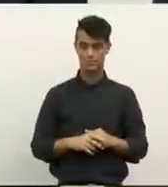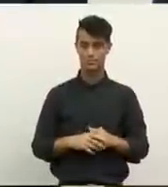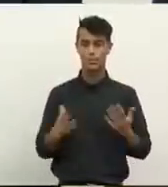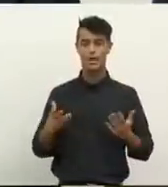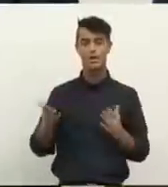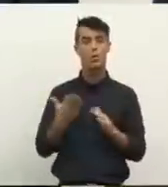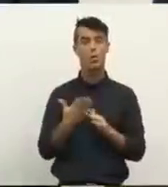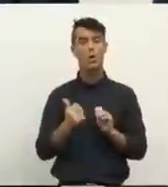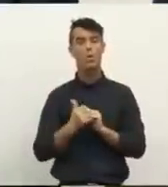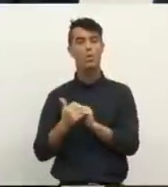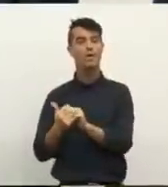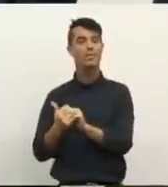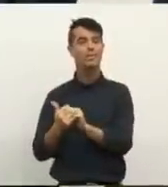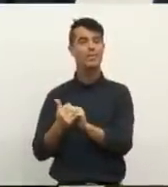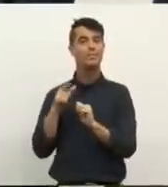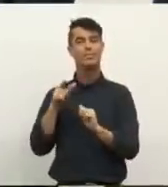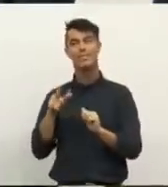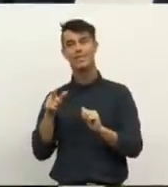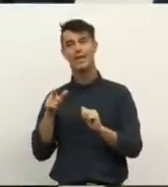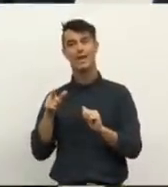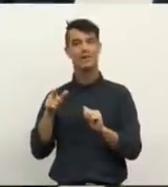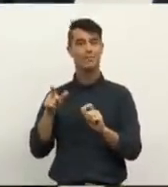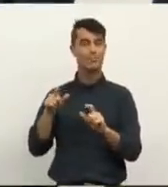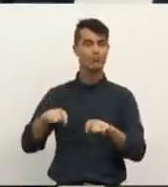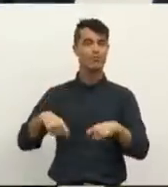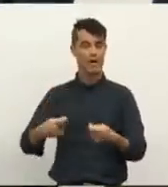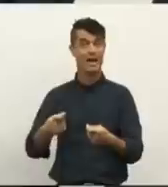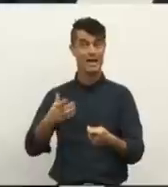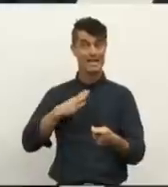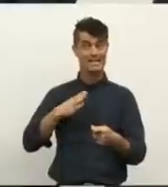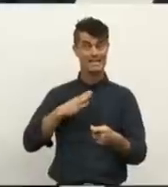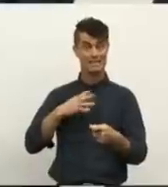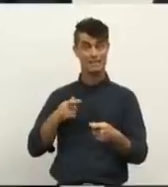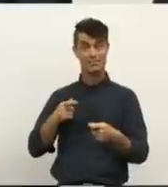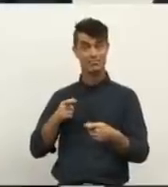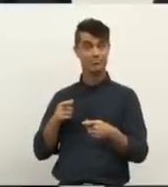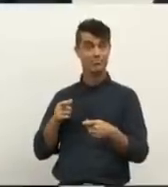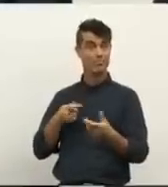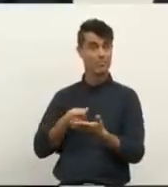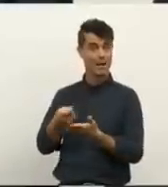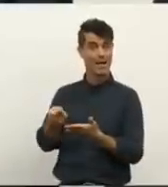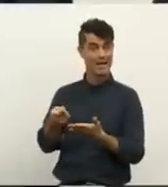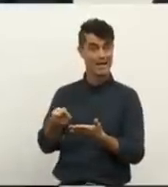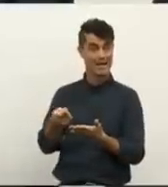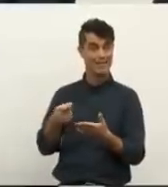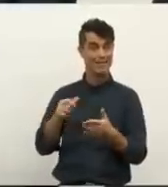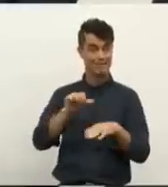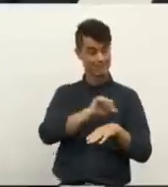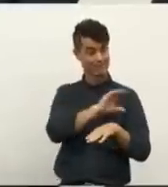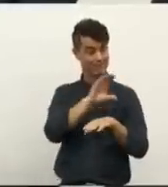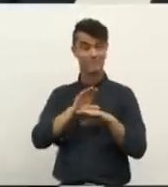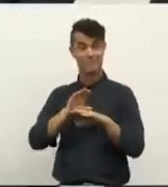That's where you work with provider and that provider needs to be funded. Yeah. Some for assessing, some for helping you specify,